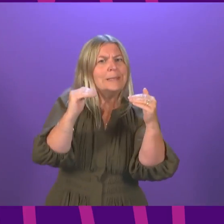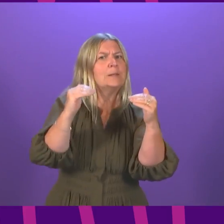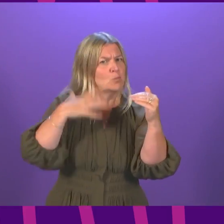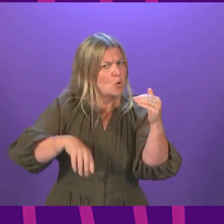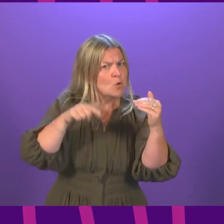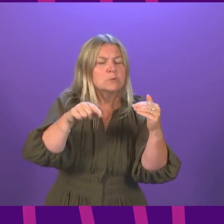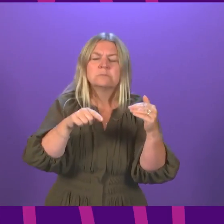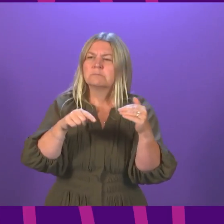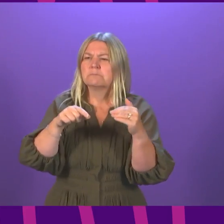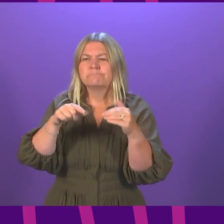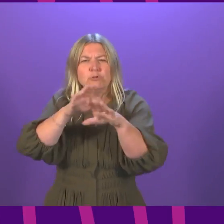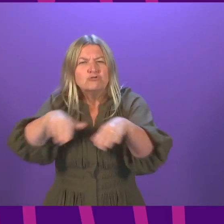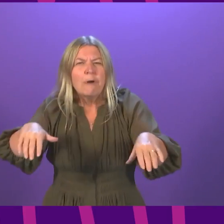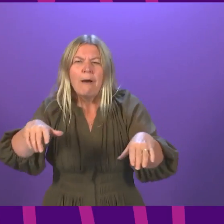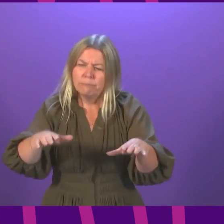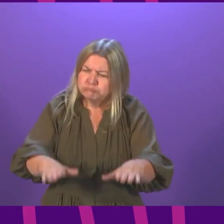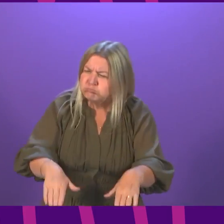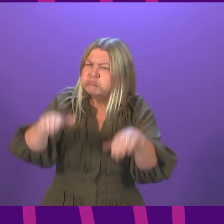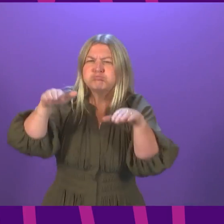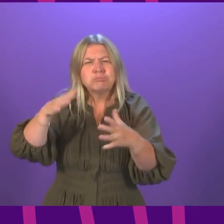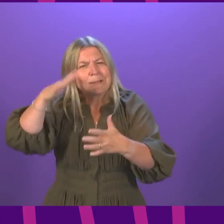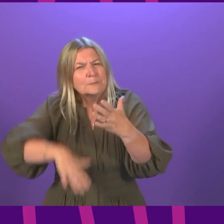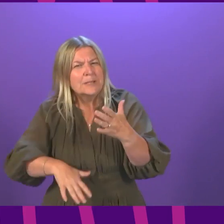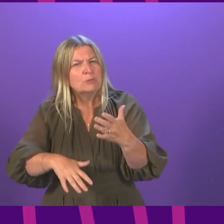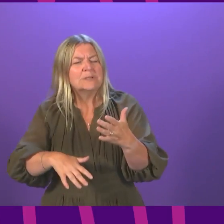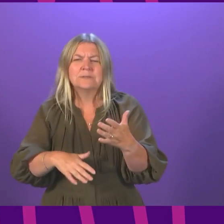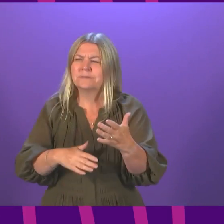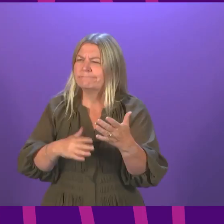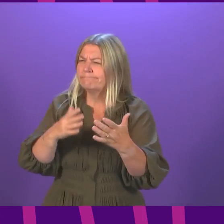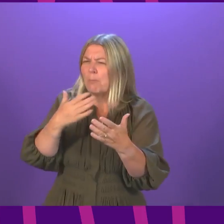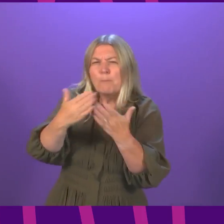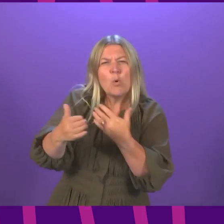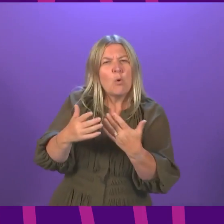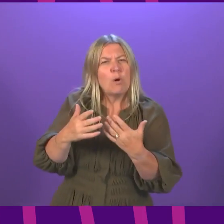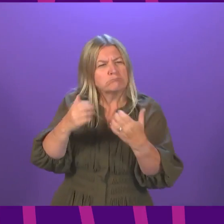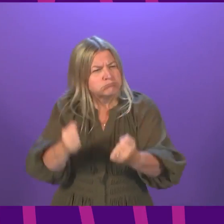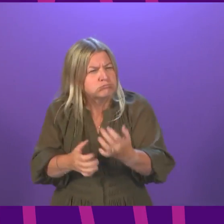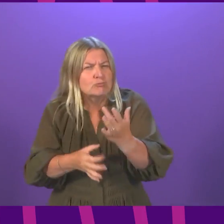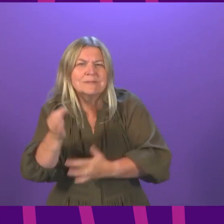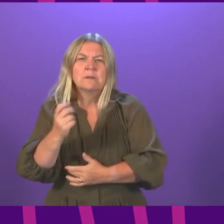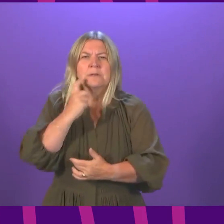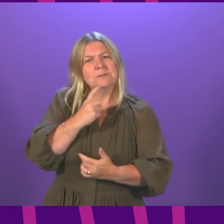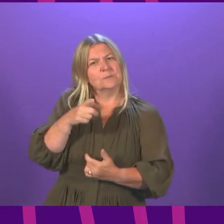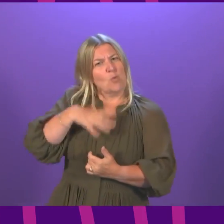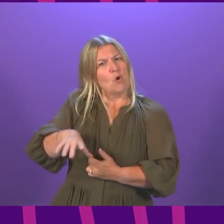adverse childhood experiences, to build resilience through education and prevention, and to bring